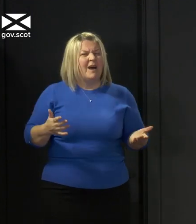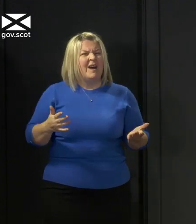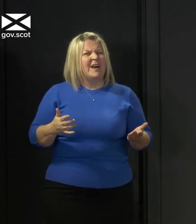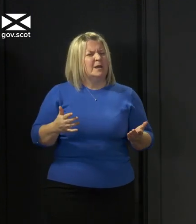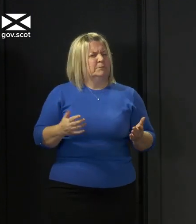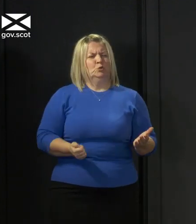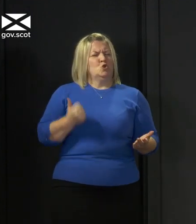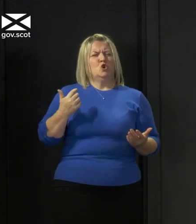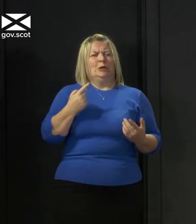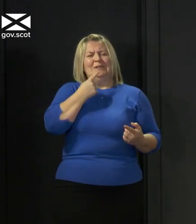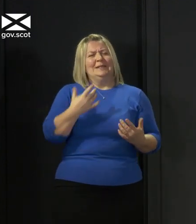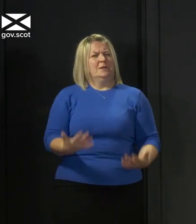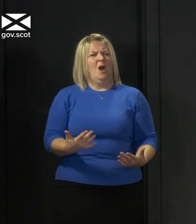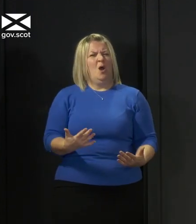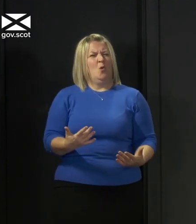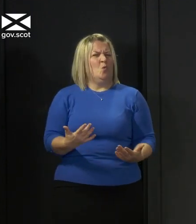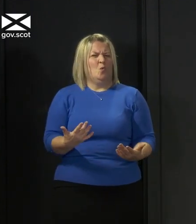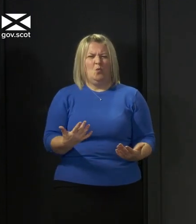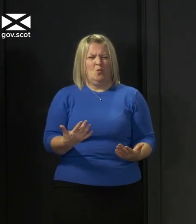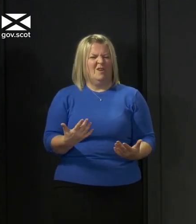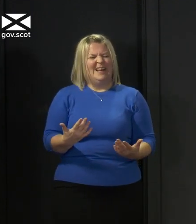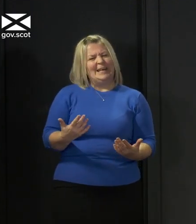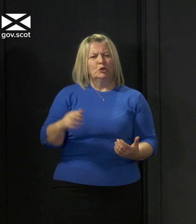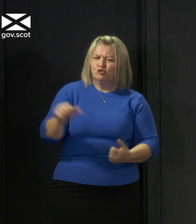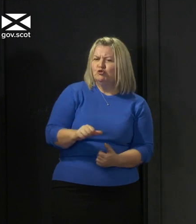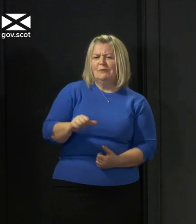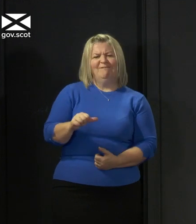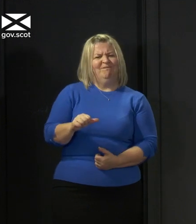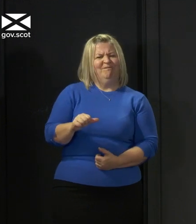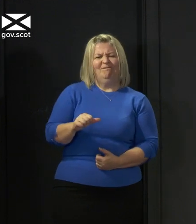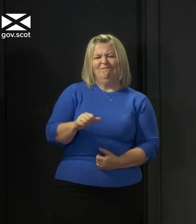possible right now to look at different approaches and see X worked and and why